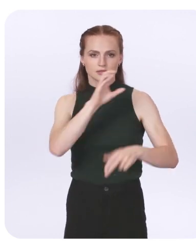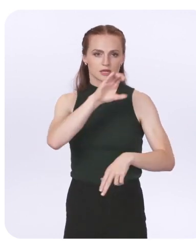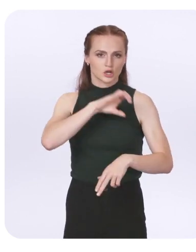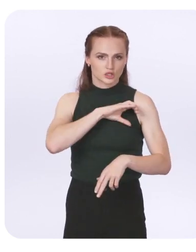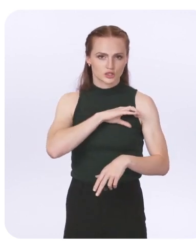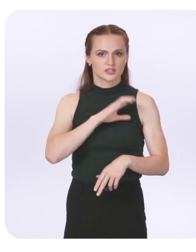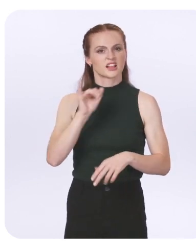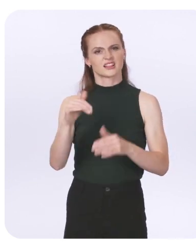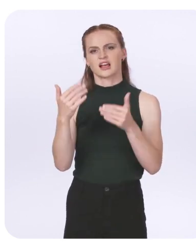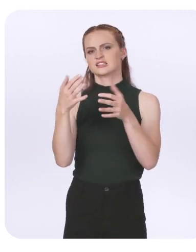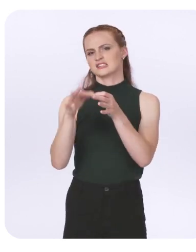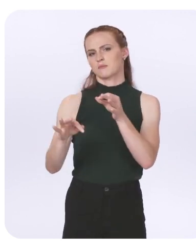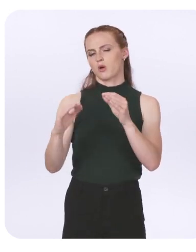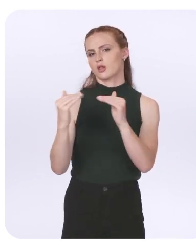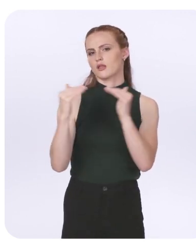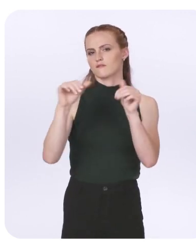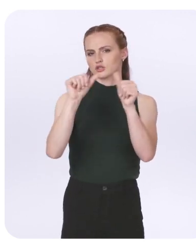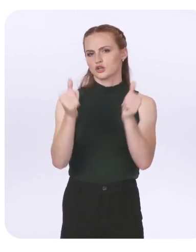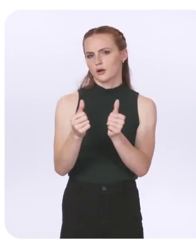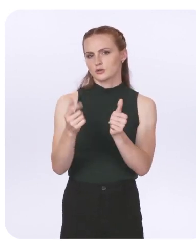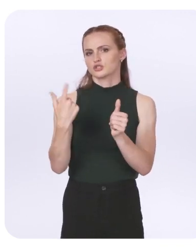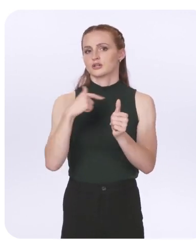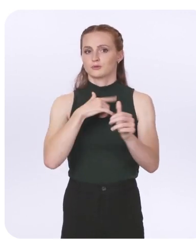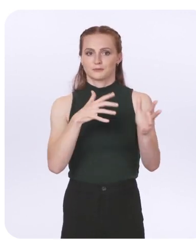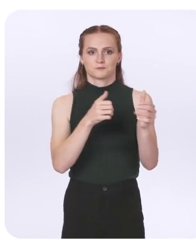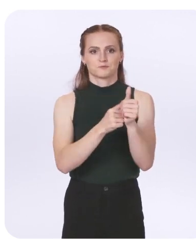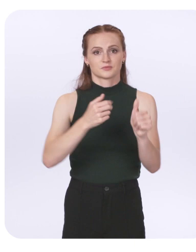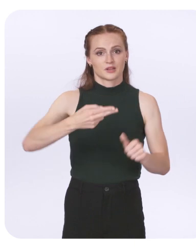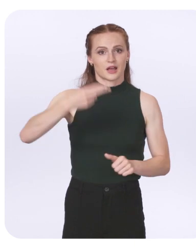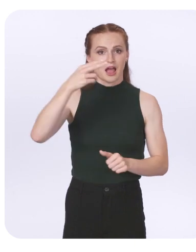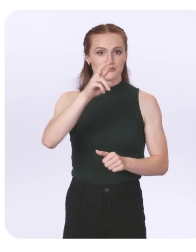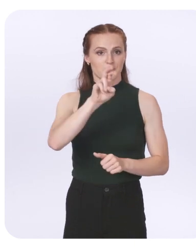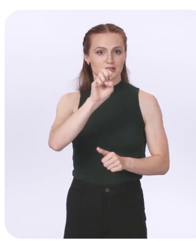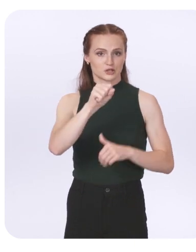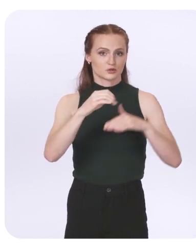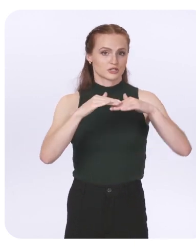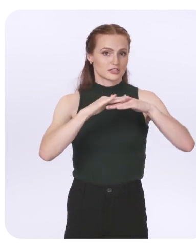with fairly high-resolution textures and high-quality baked lighting.